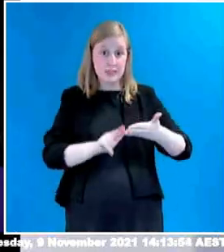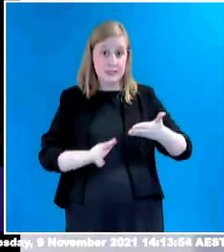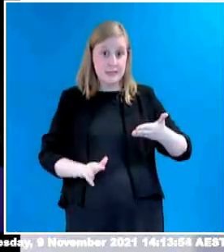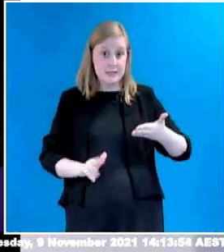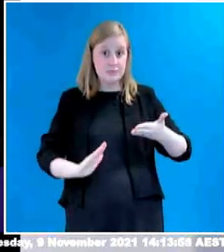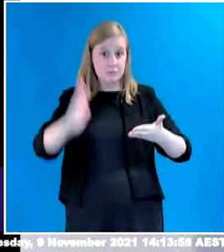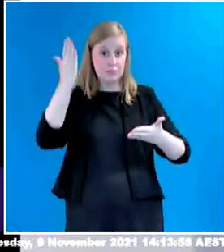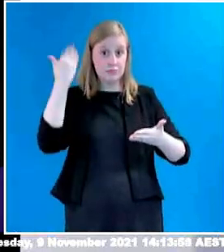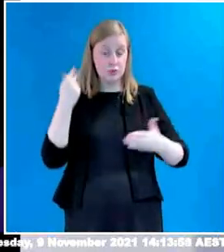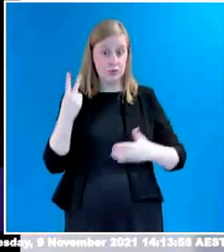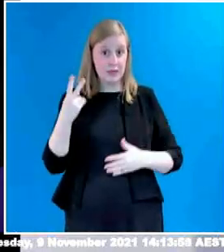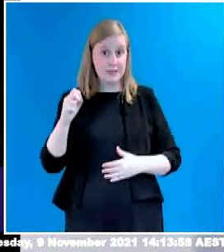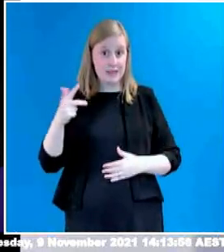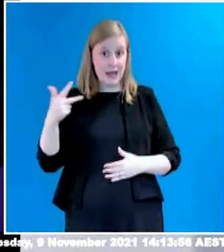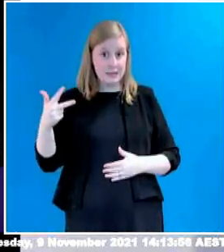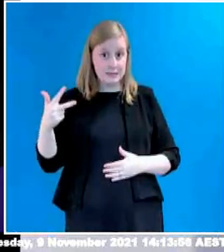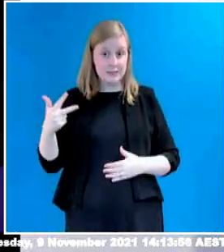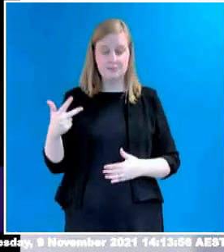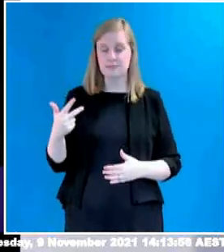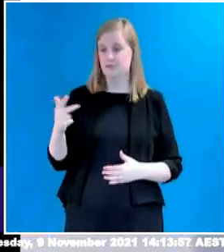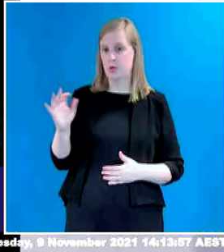No.